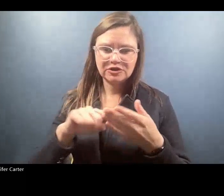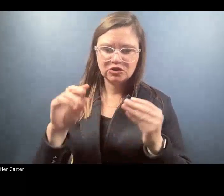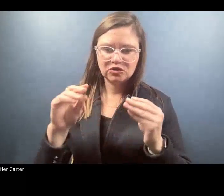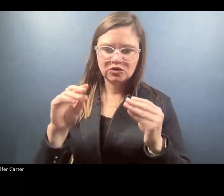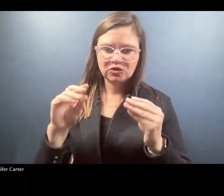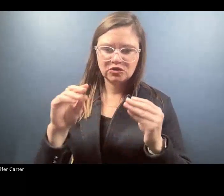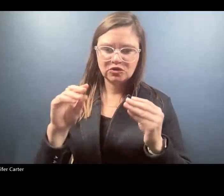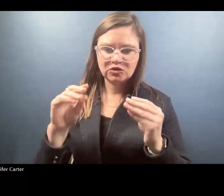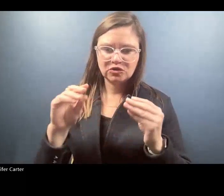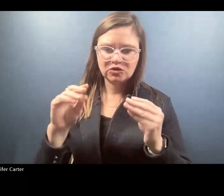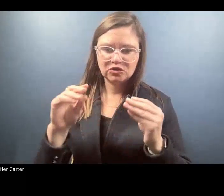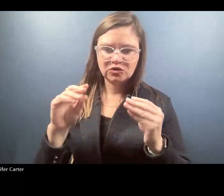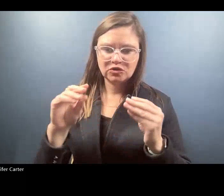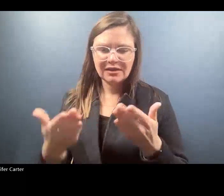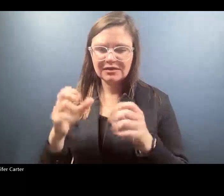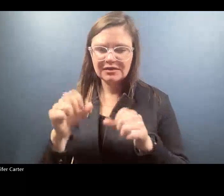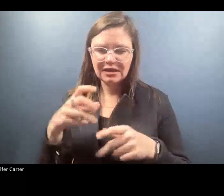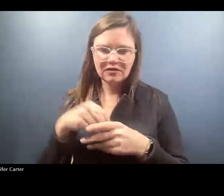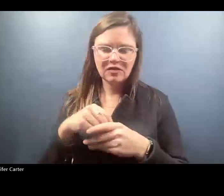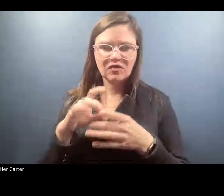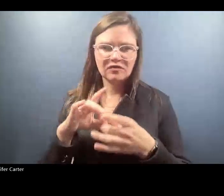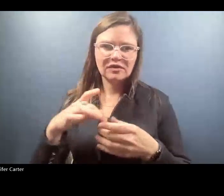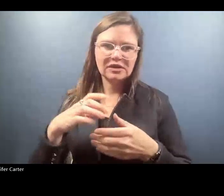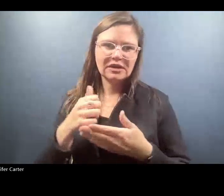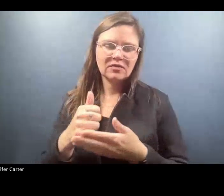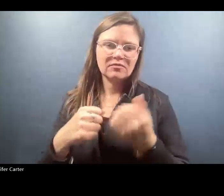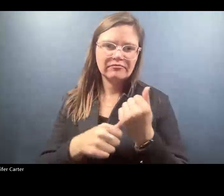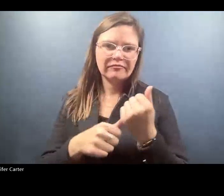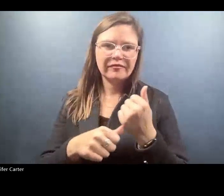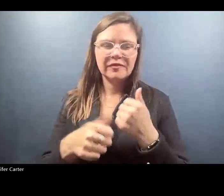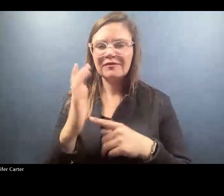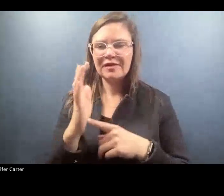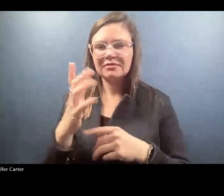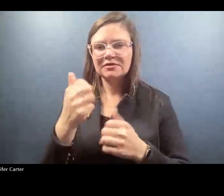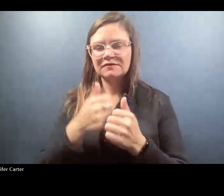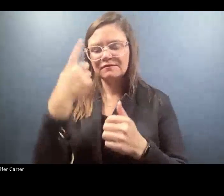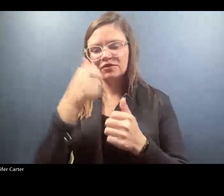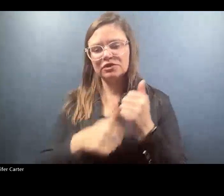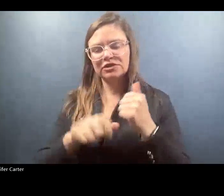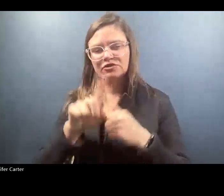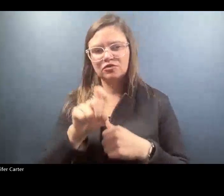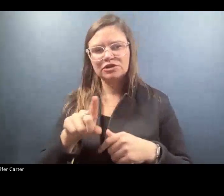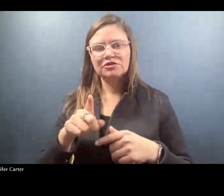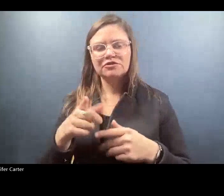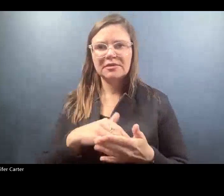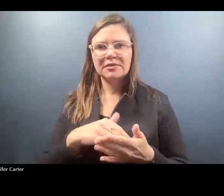I'd like you to aim to spend as a group about 5 minutes on each question, so we'll reconvene at 4:10.